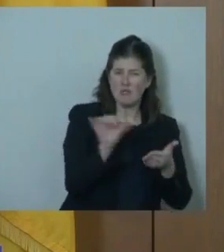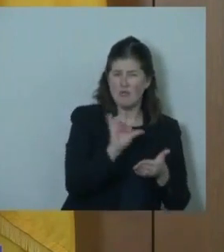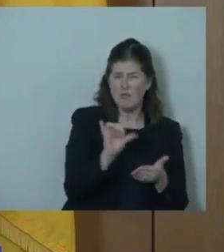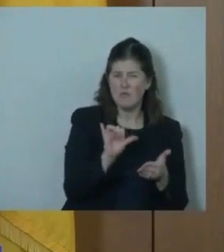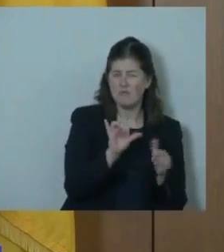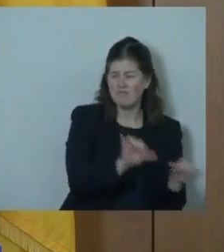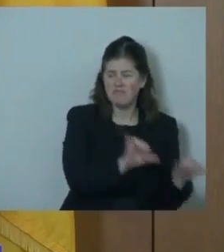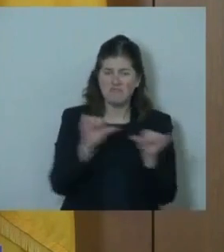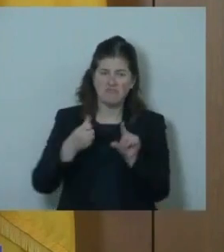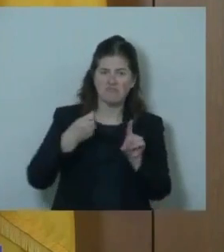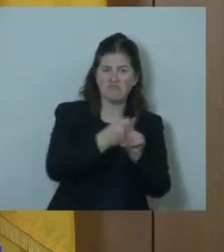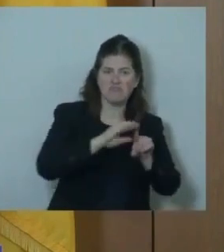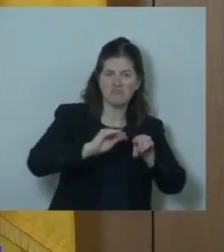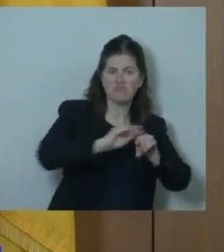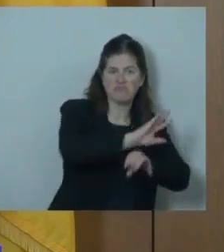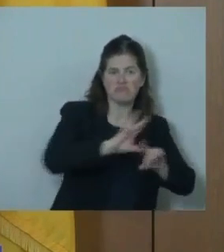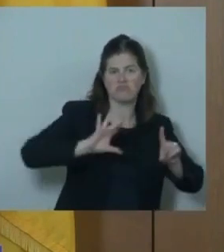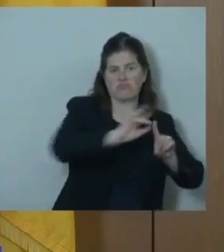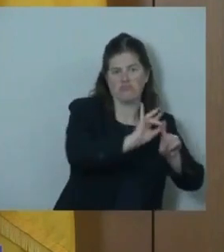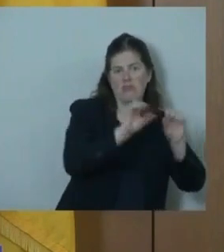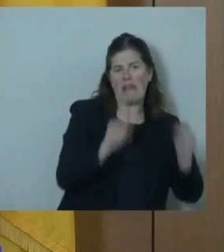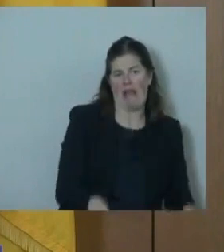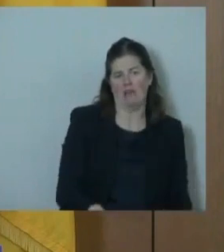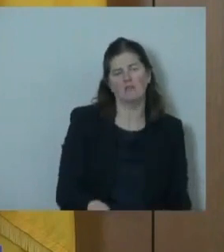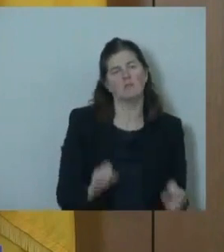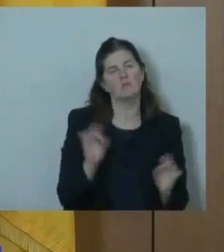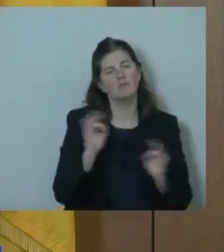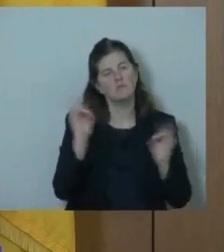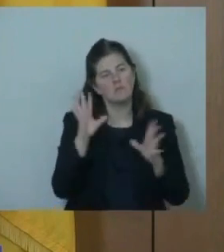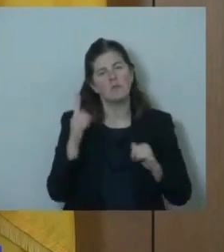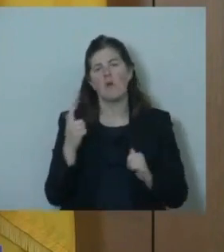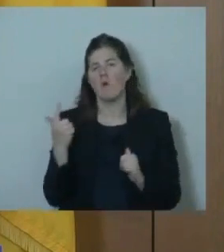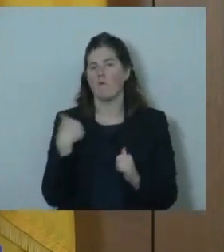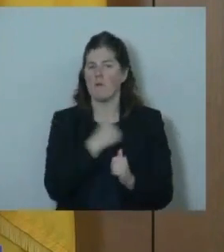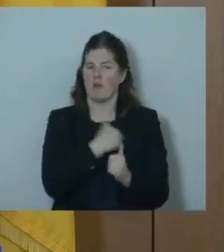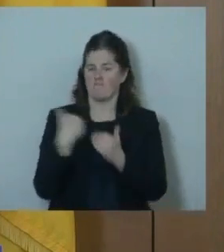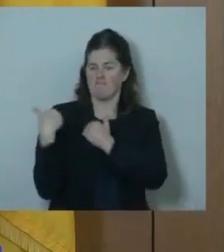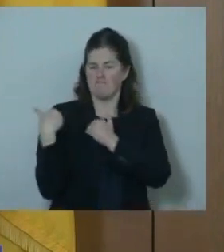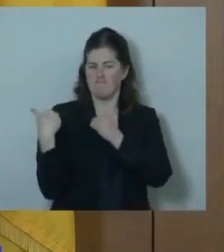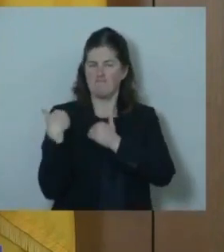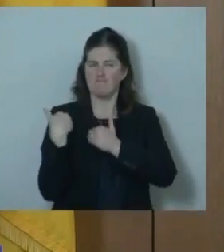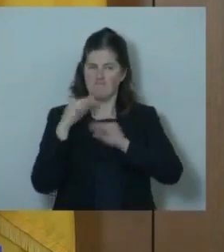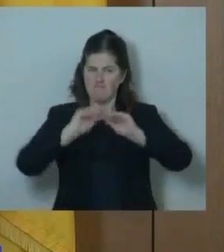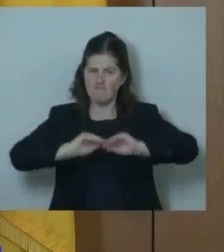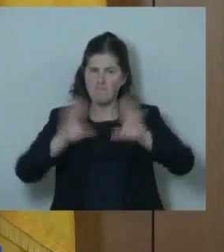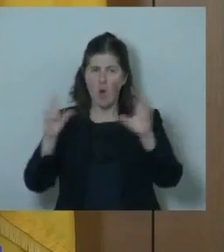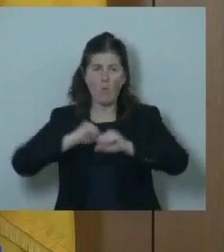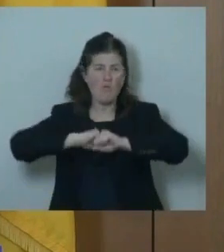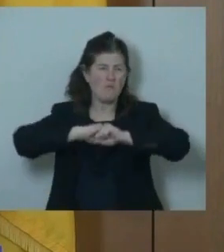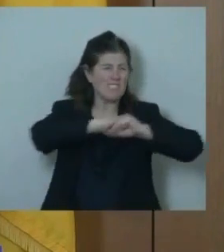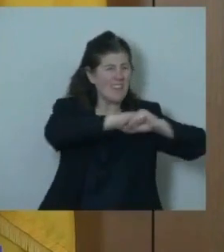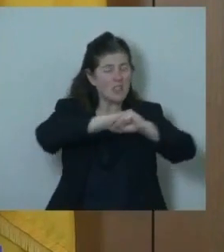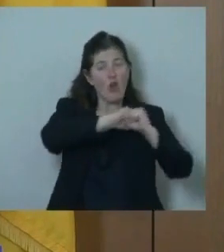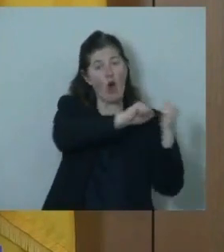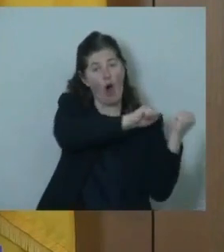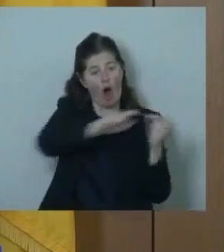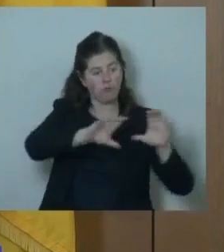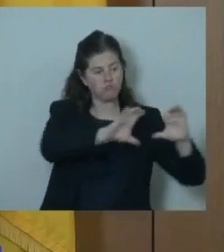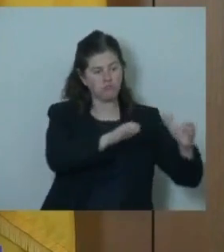AMONG THE ADOLESCENT POPULATION. THAT MAKES ALL THOSE YOUNG PEOPLE AND CHILDREN INCREDIBLY VULNERABLE TO THIS VICIOUS VIRUS.